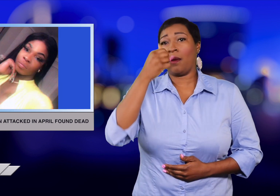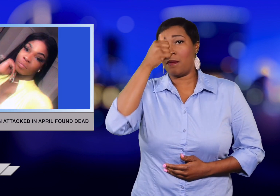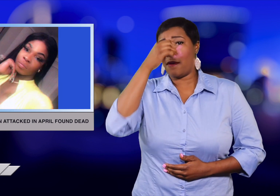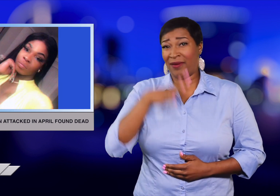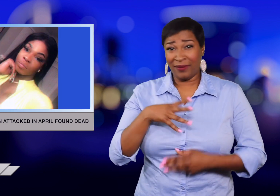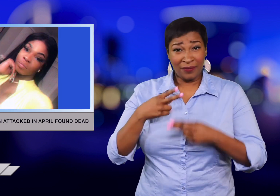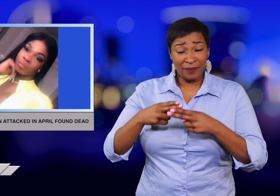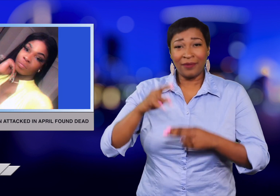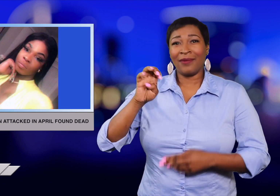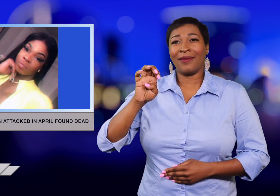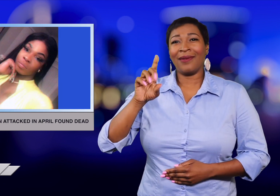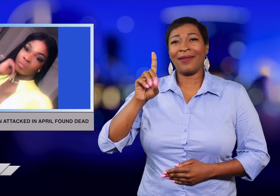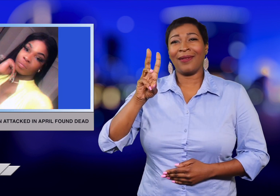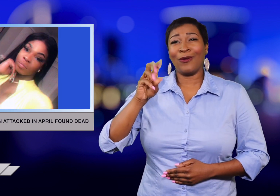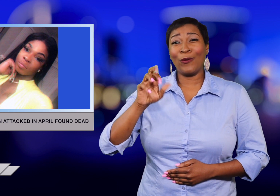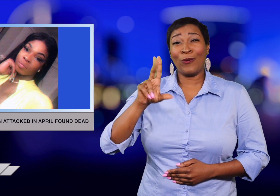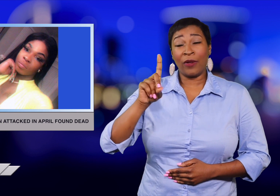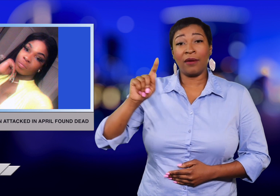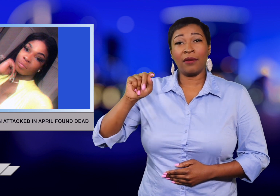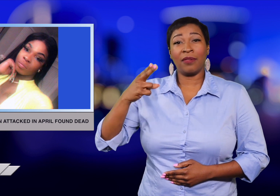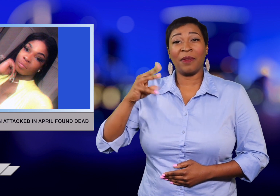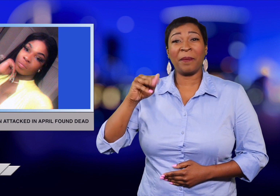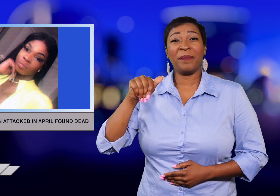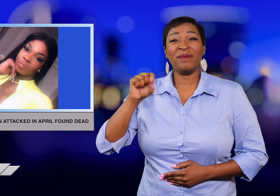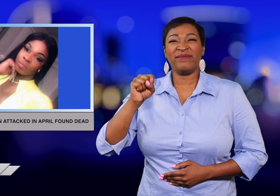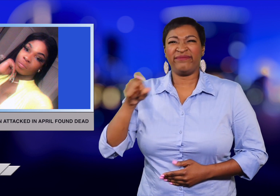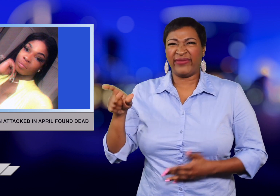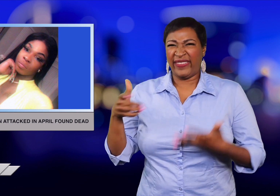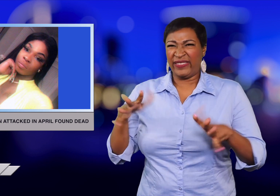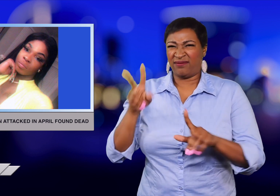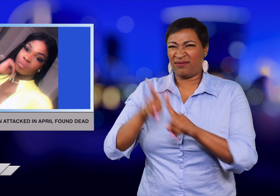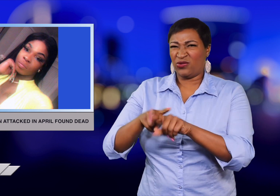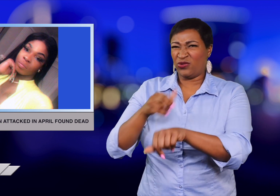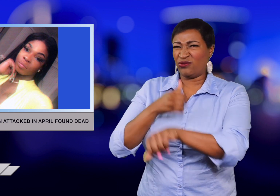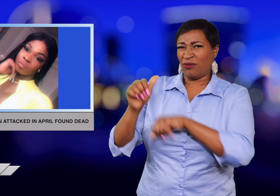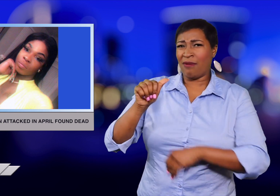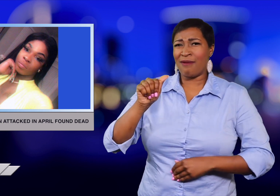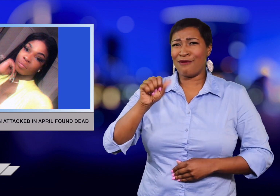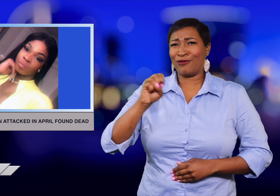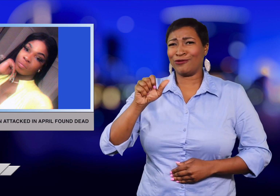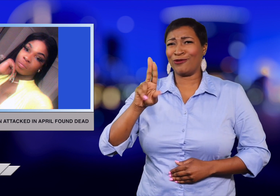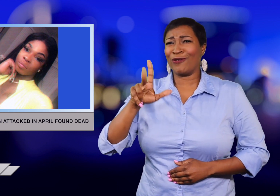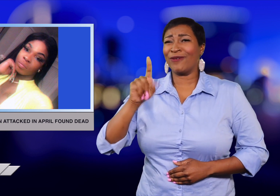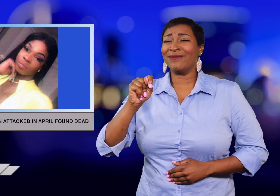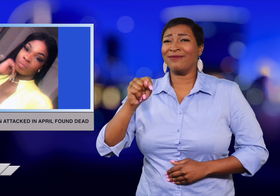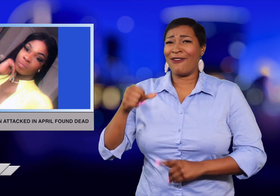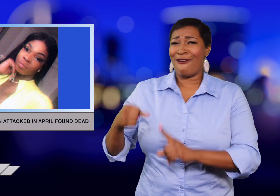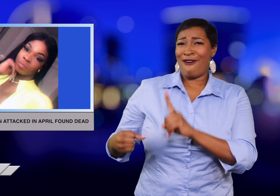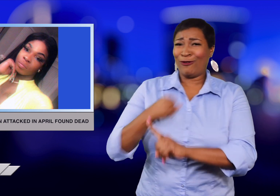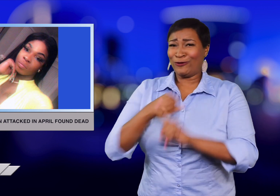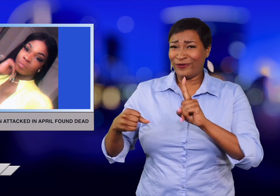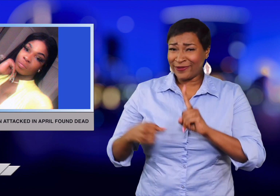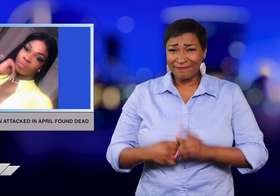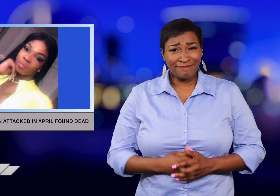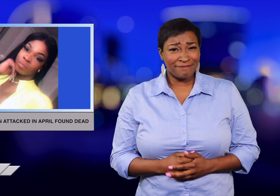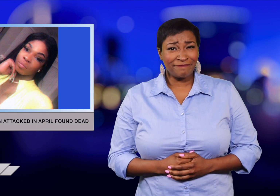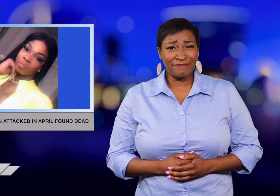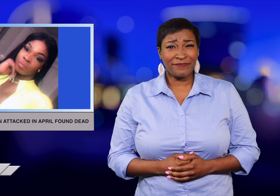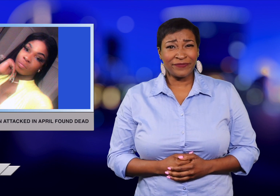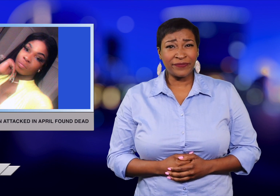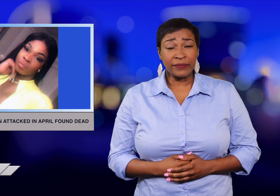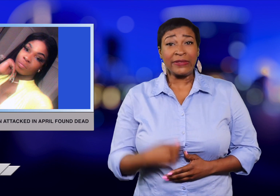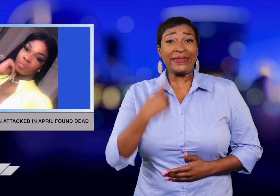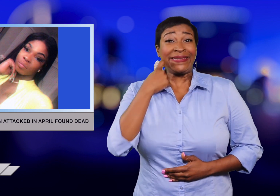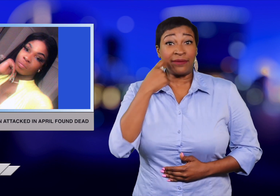One man, Edward Thomas, was charged with assault.